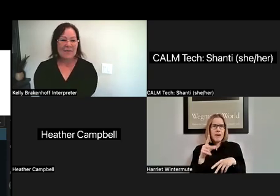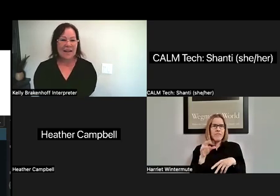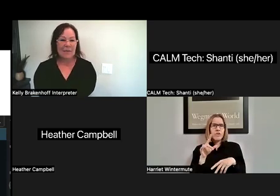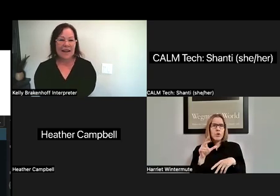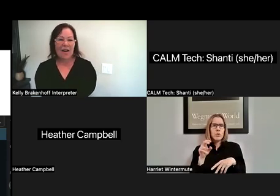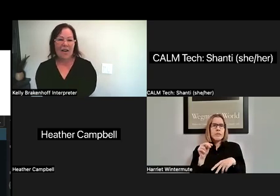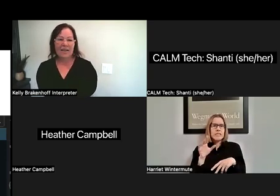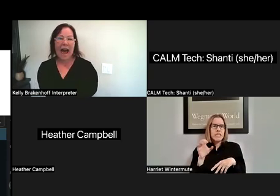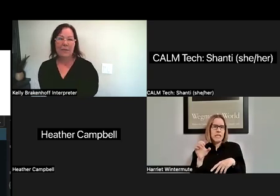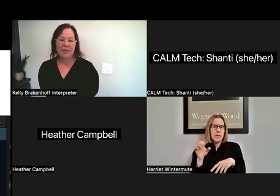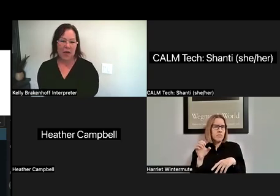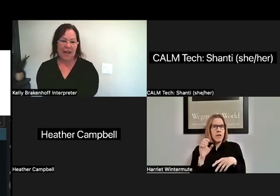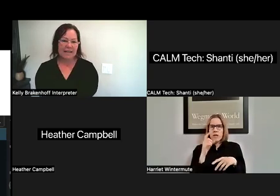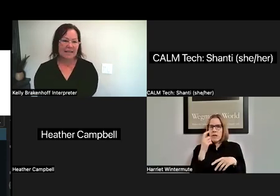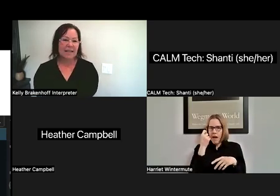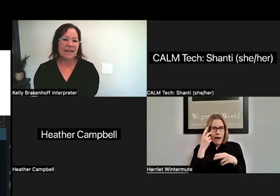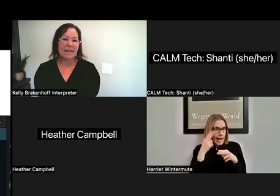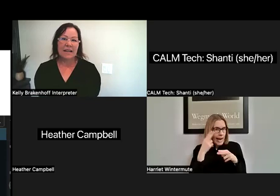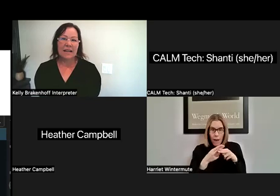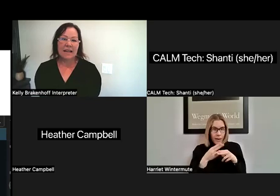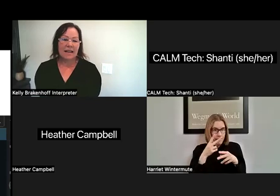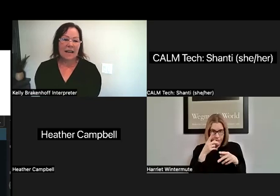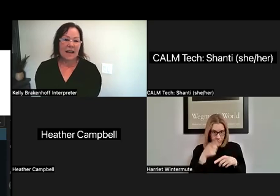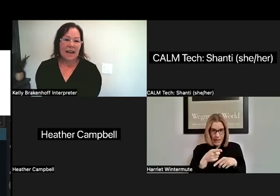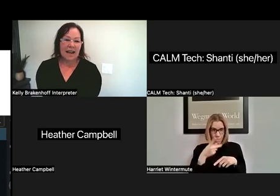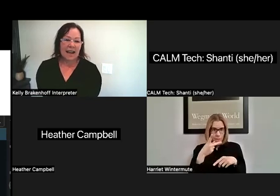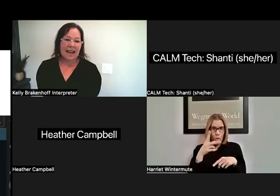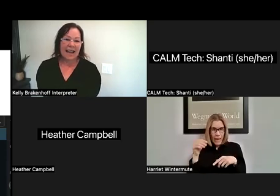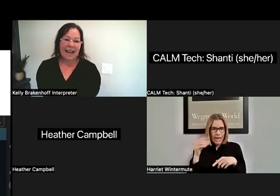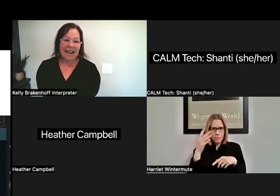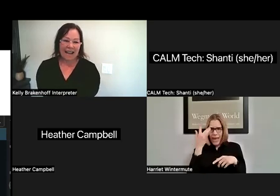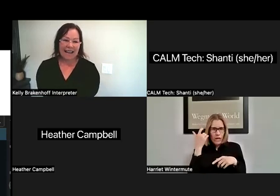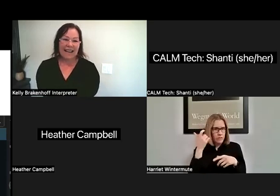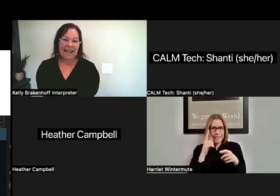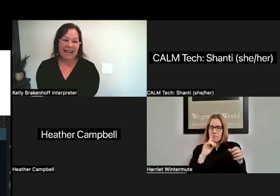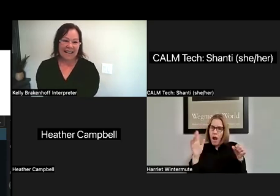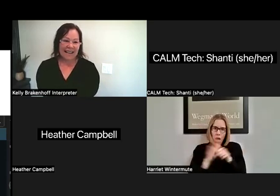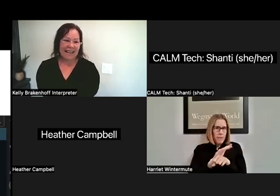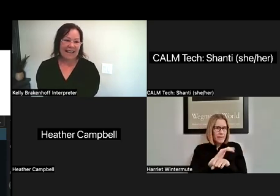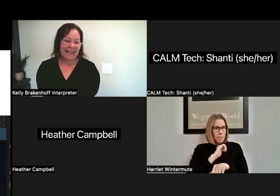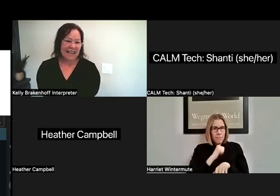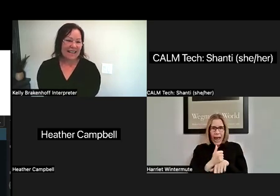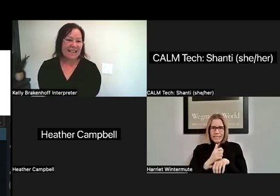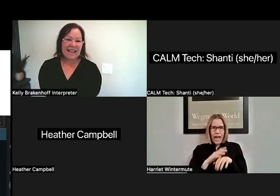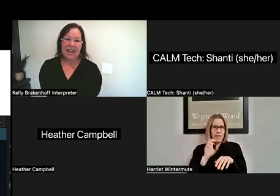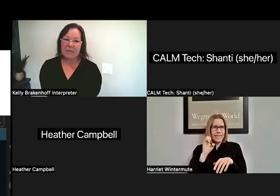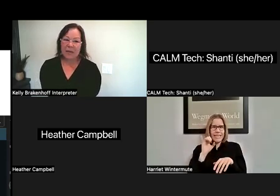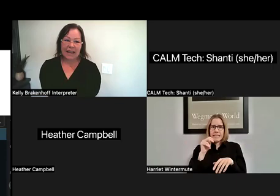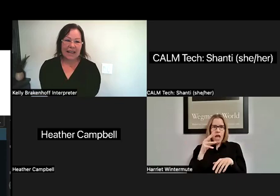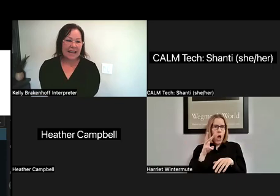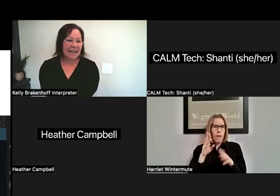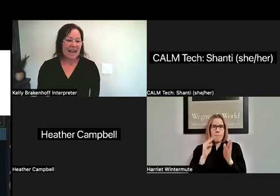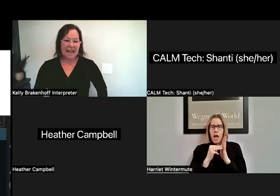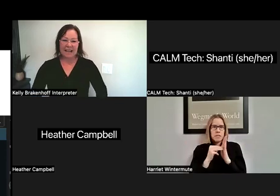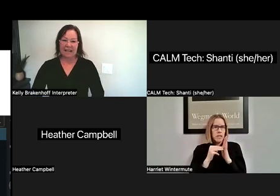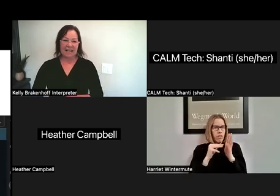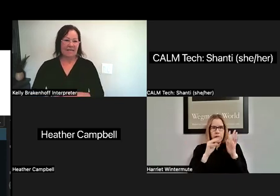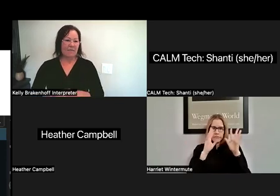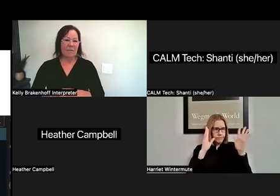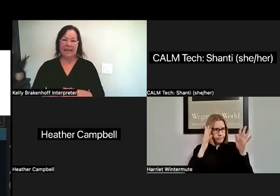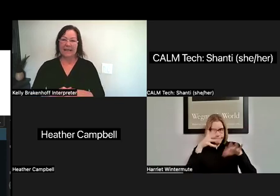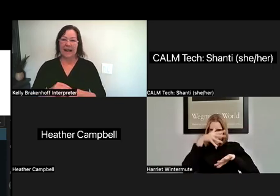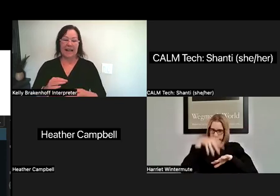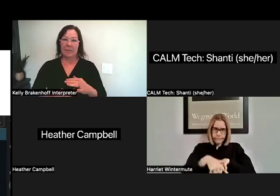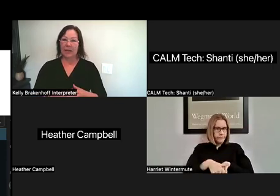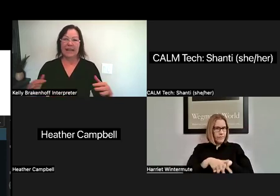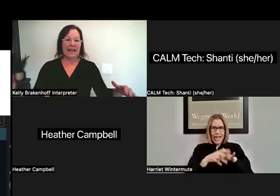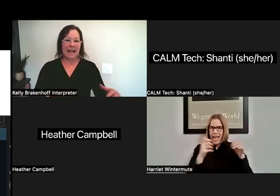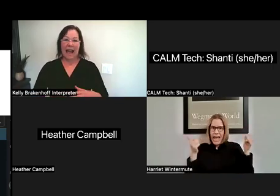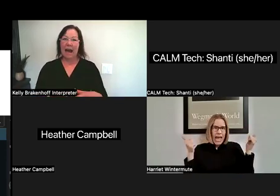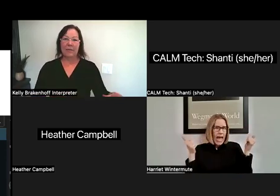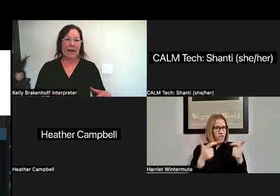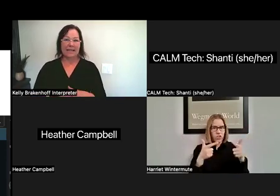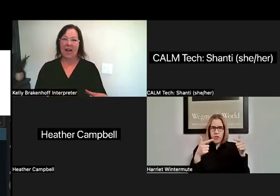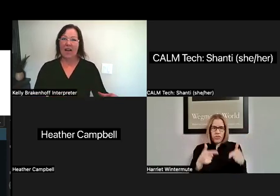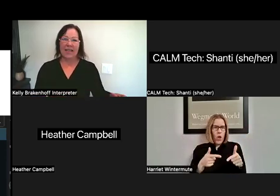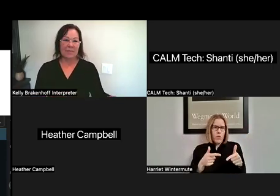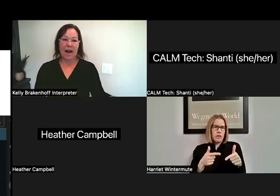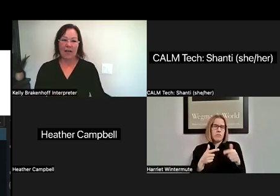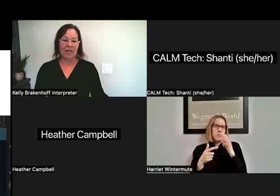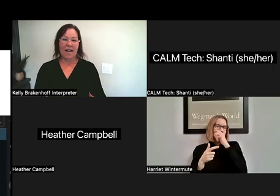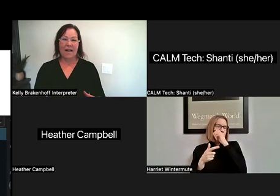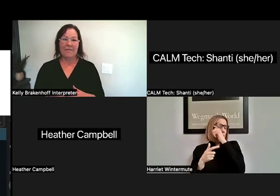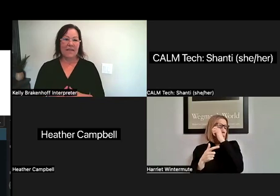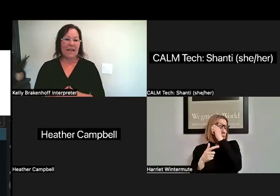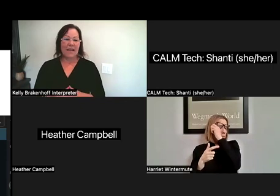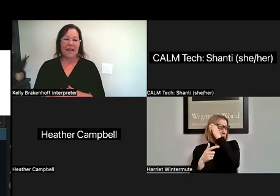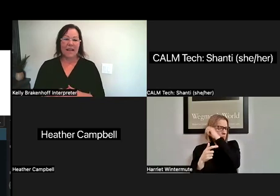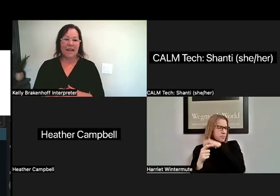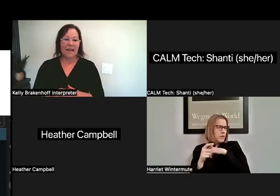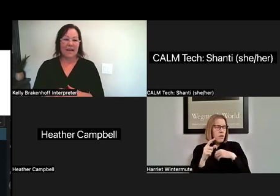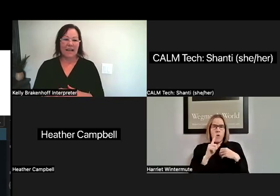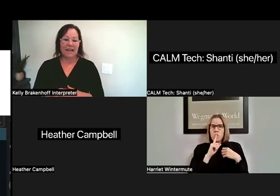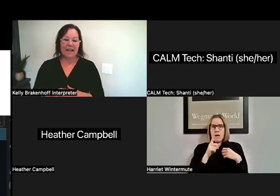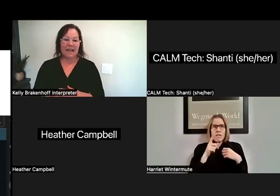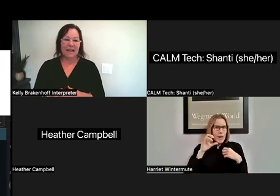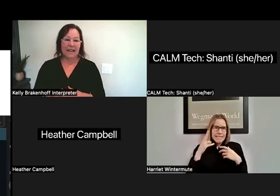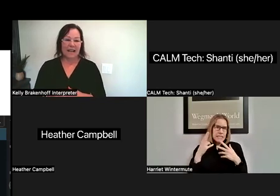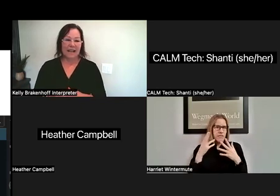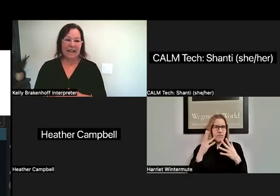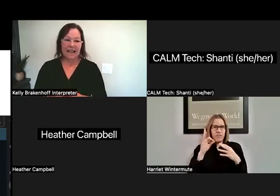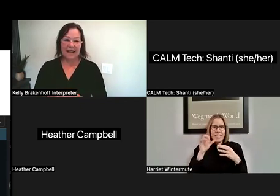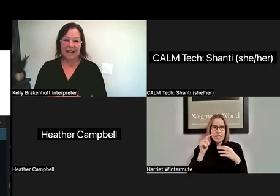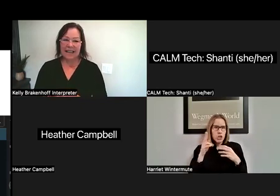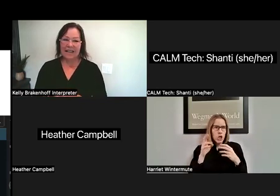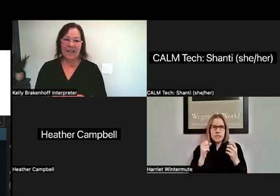a company called app fluence. This is a complete app based on this model. It's a